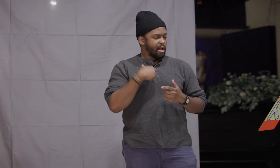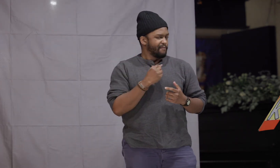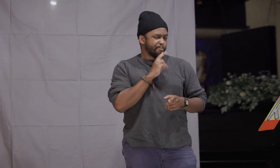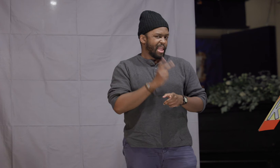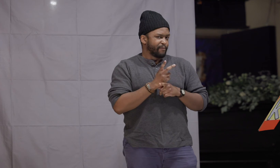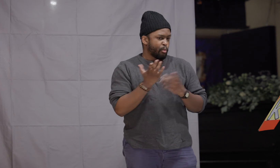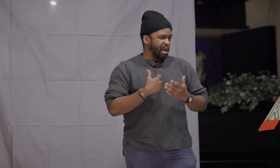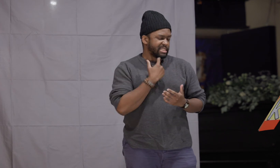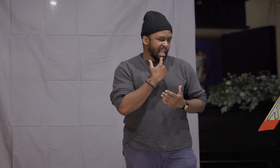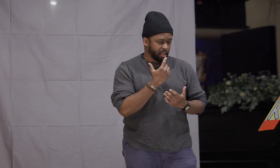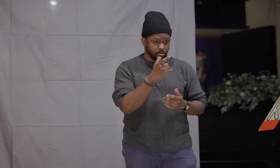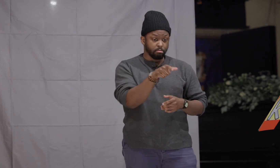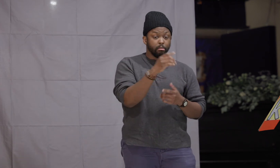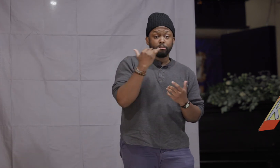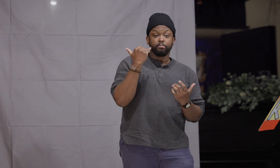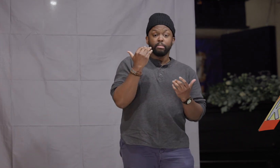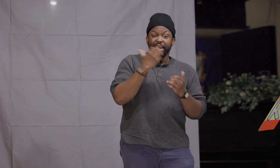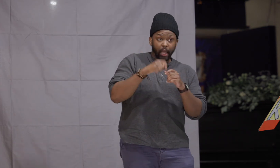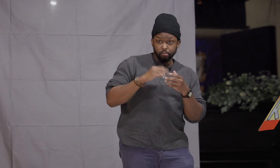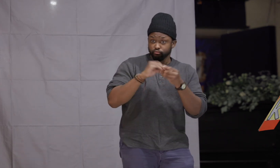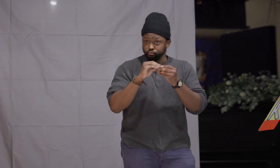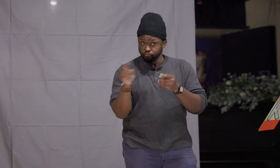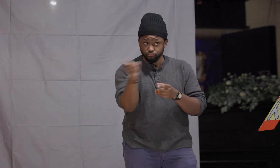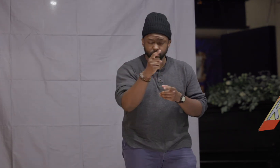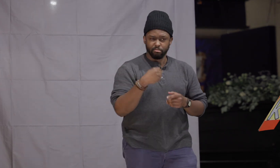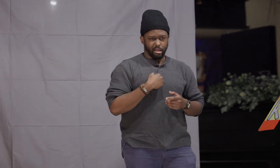So yes, I'm careful with what I say these days.